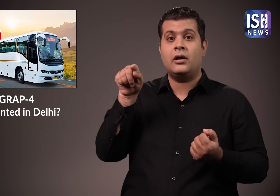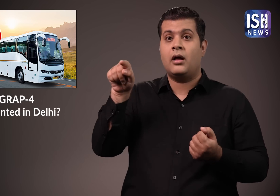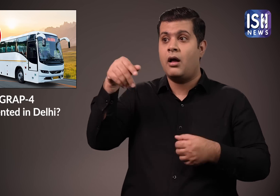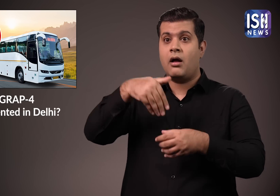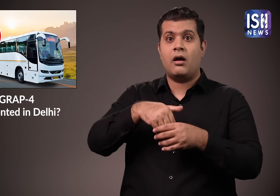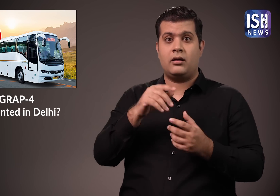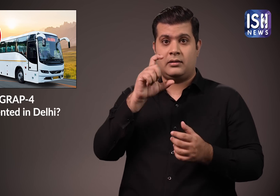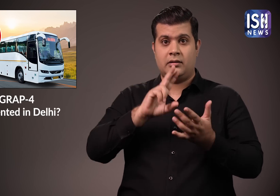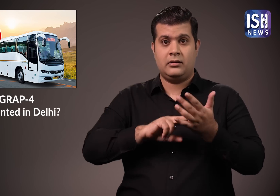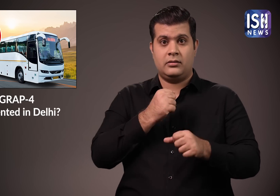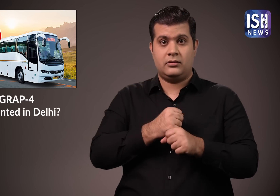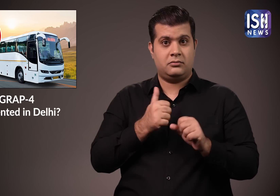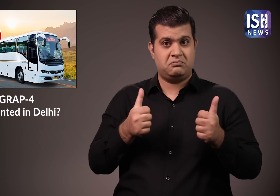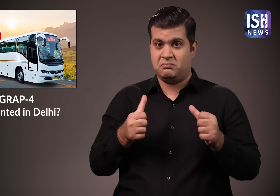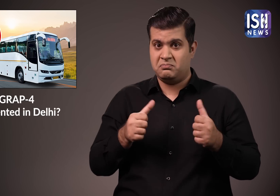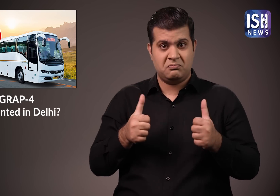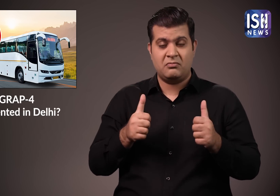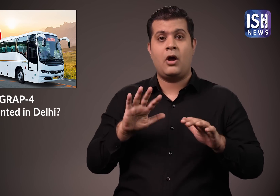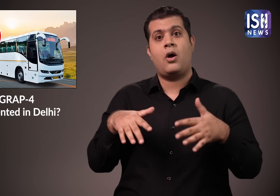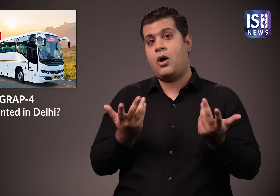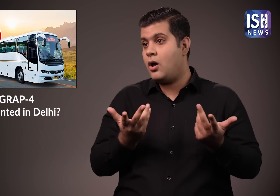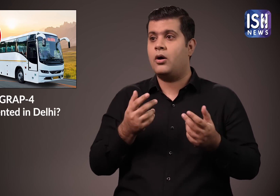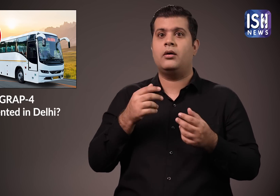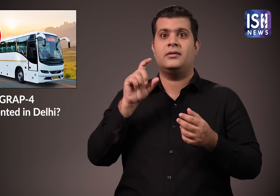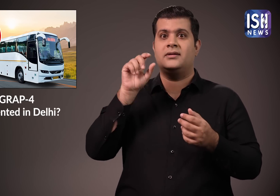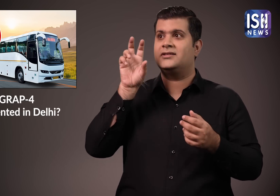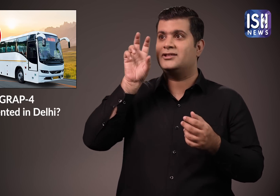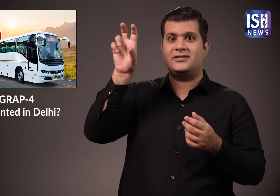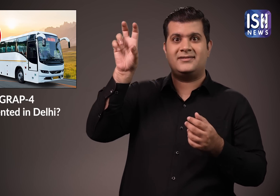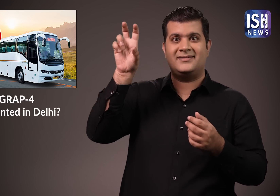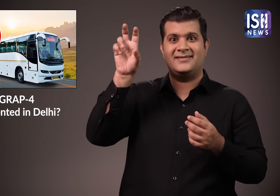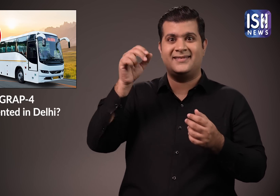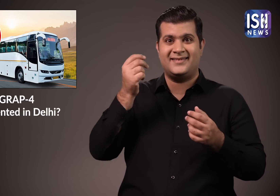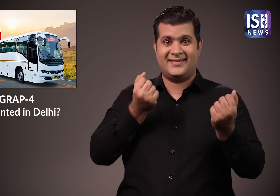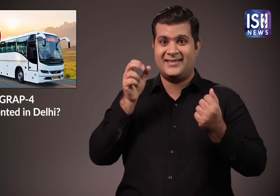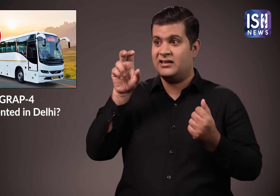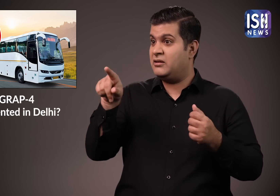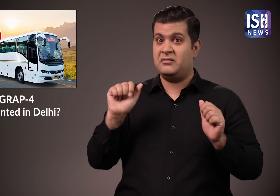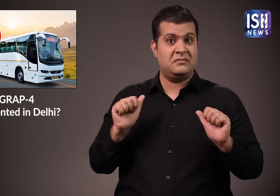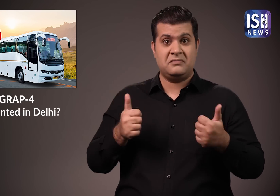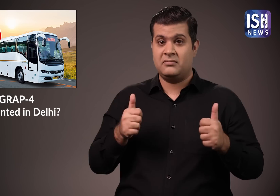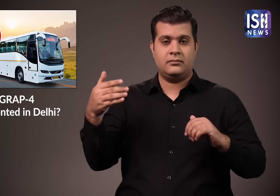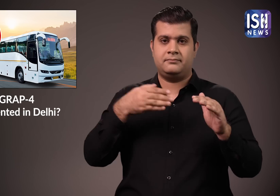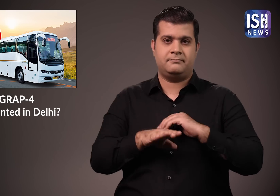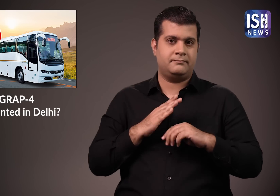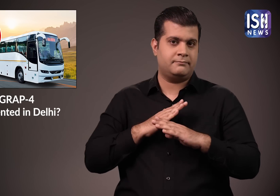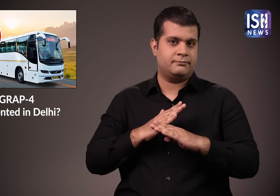and if they are non-CNG and non-electric, then such buses will be banned.